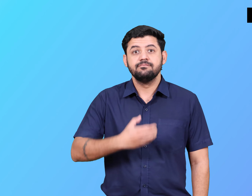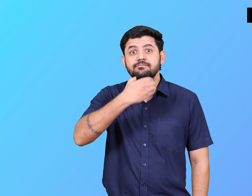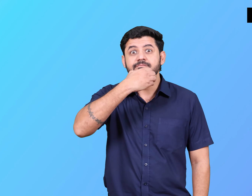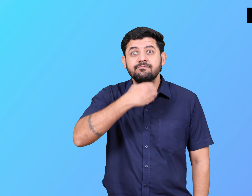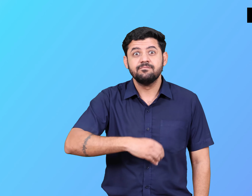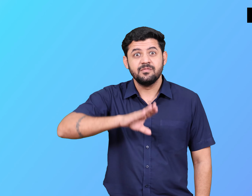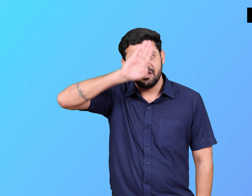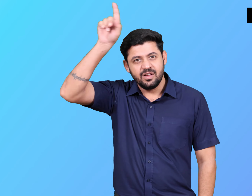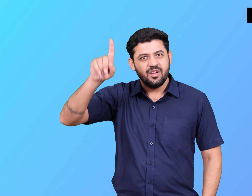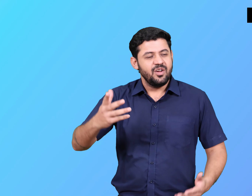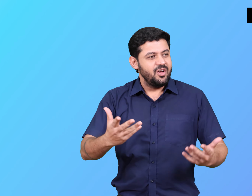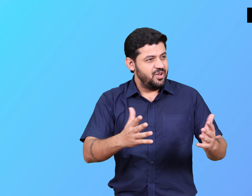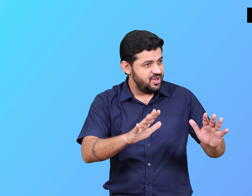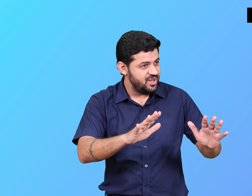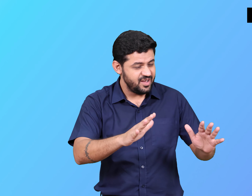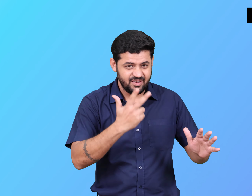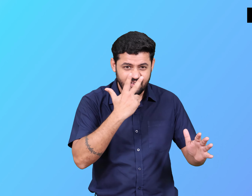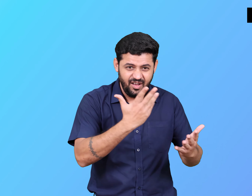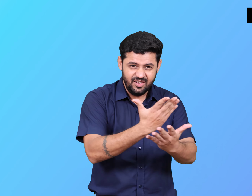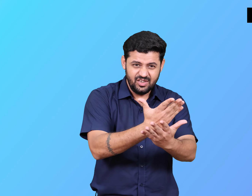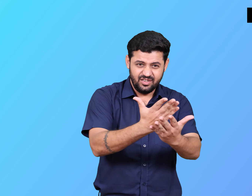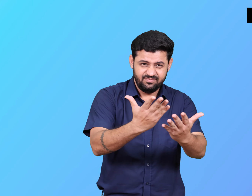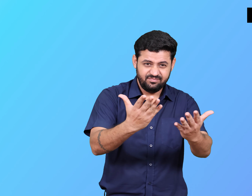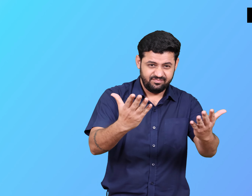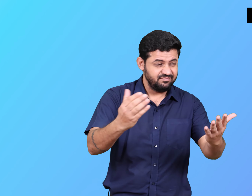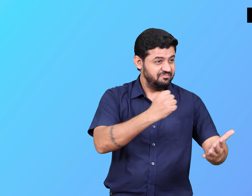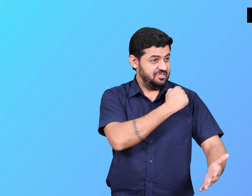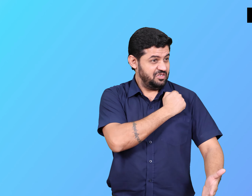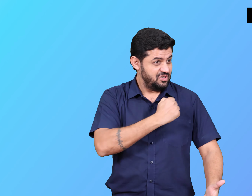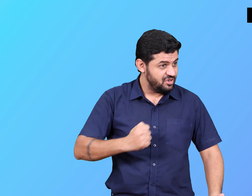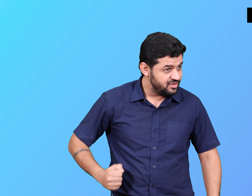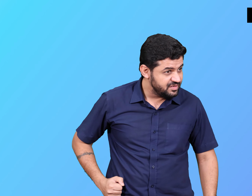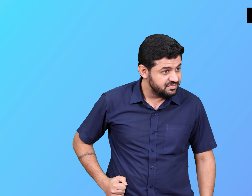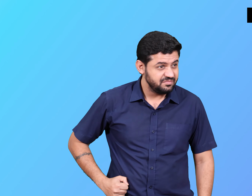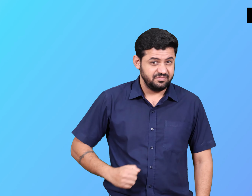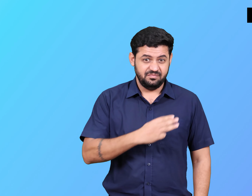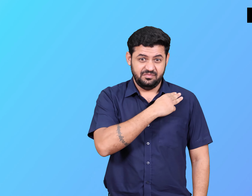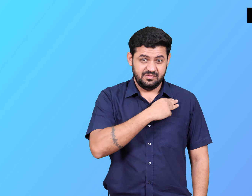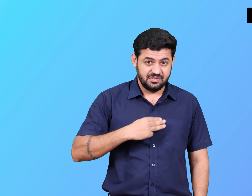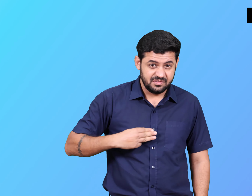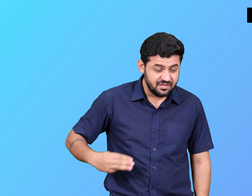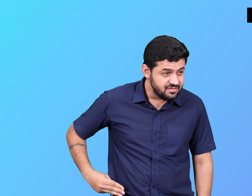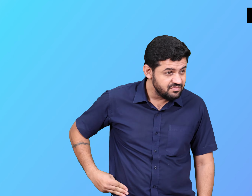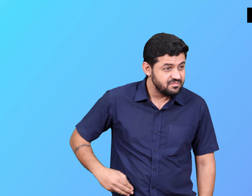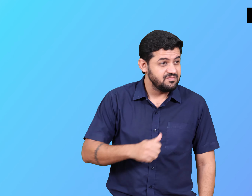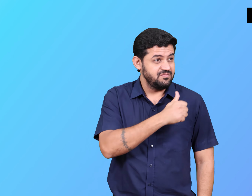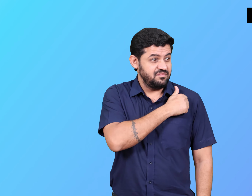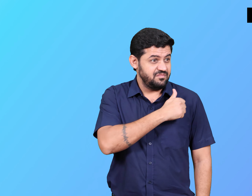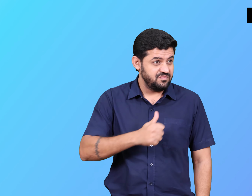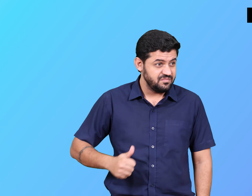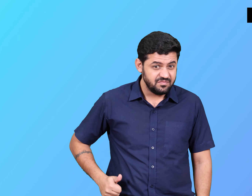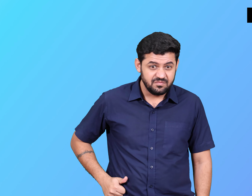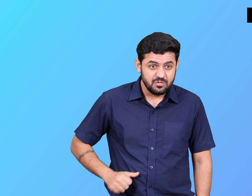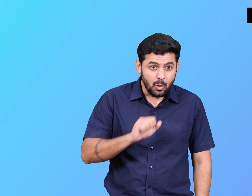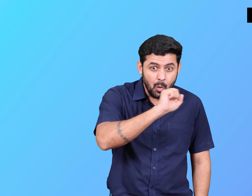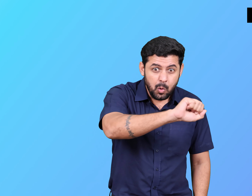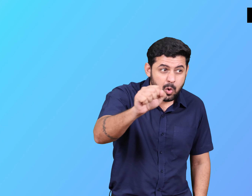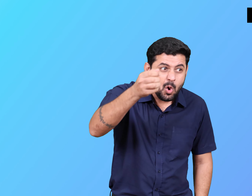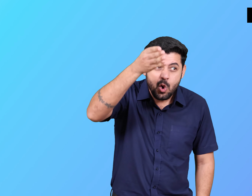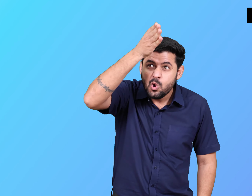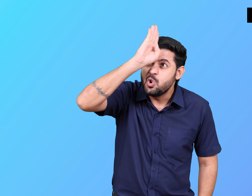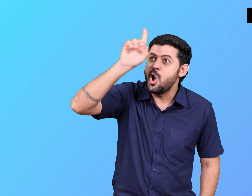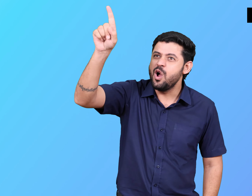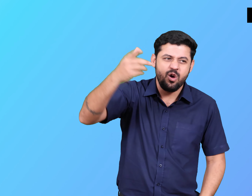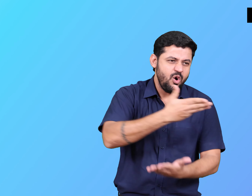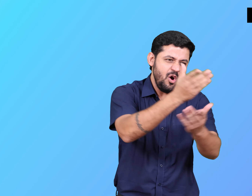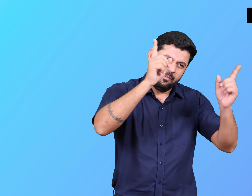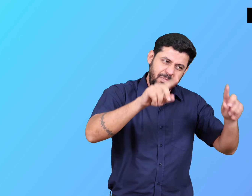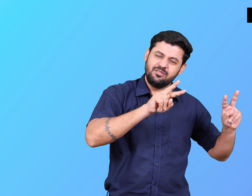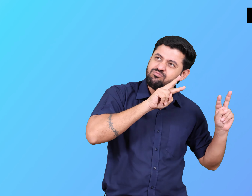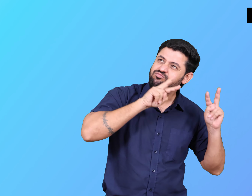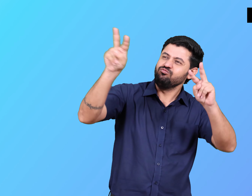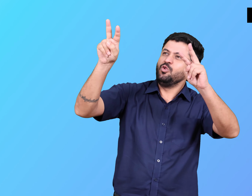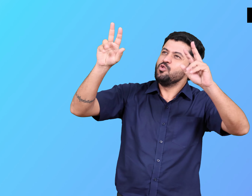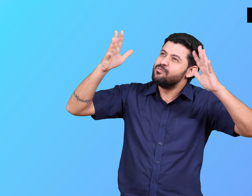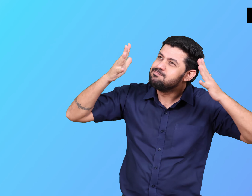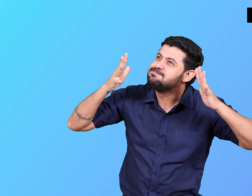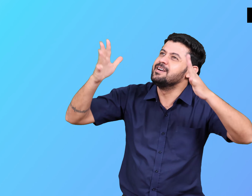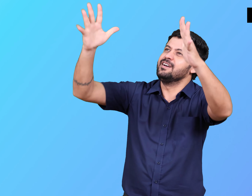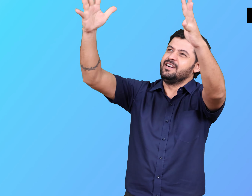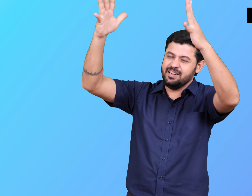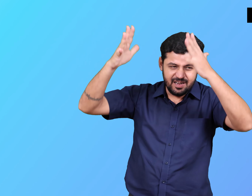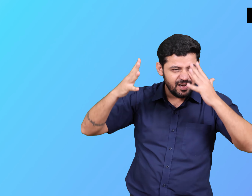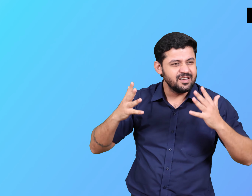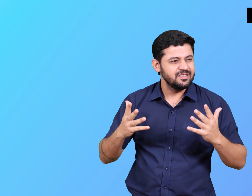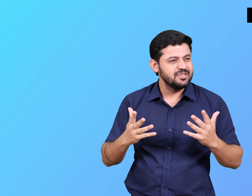Then Nebuchadnezzar said, “Praise the God of Shadrach, Meshach and Abednego.